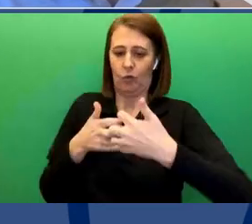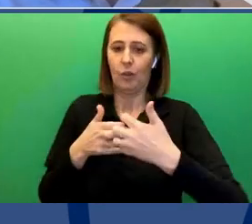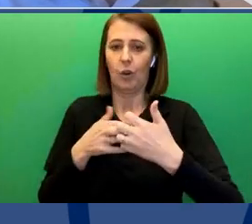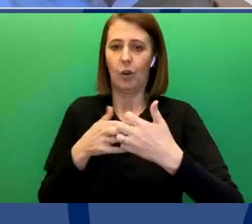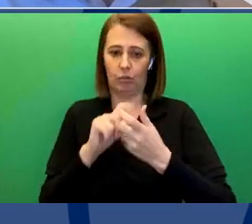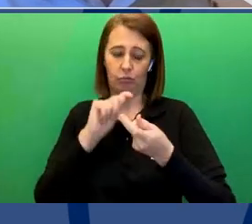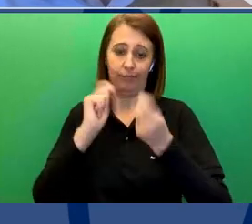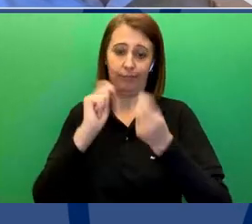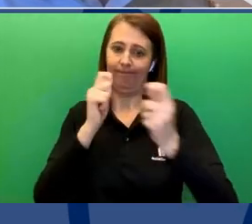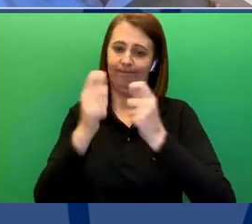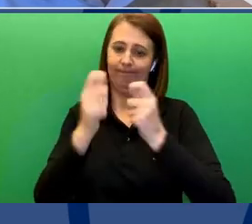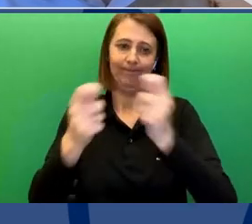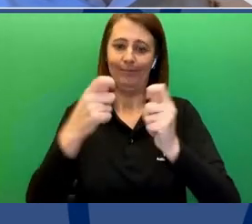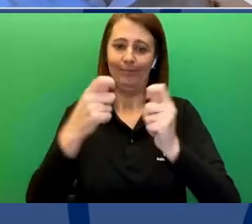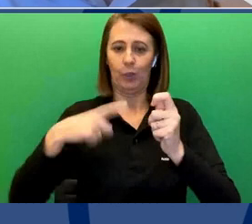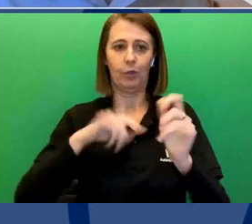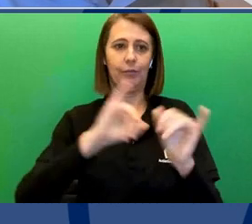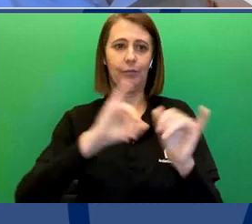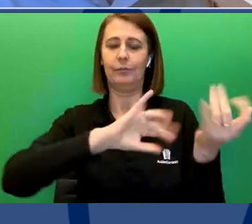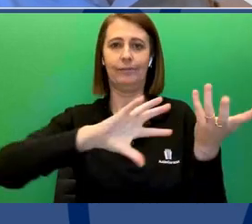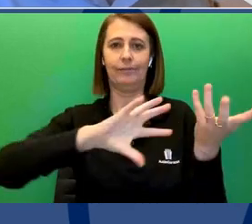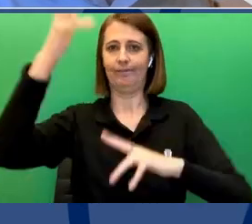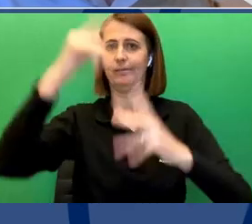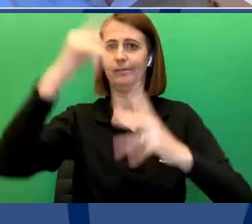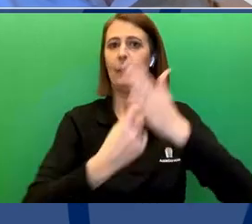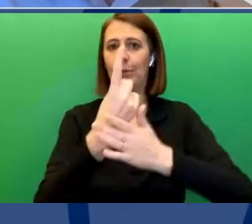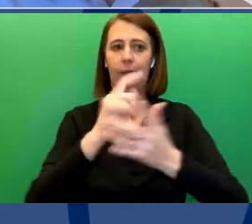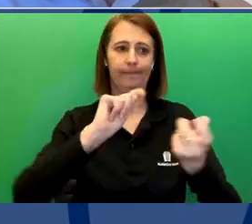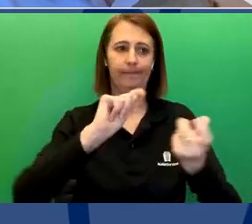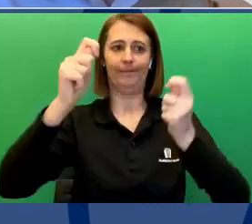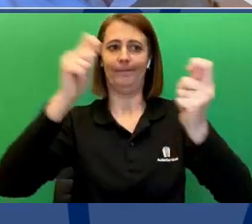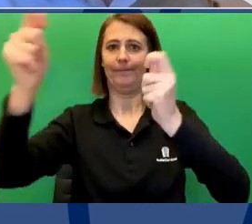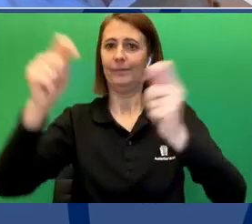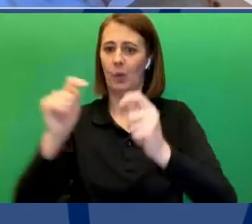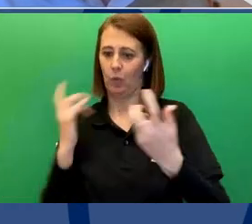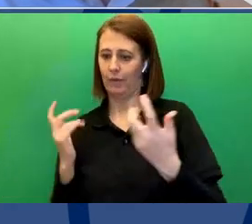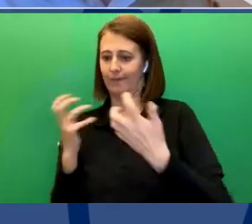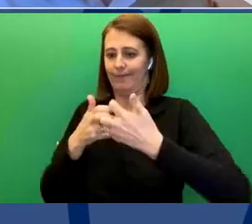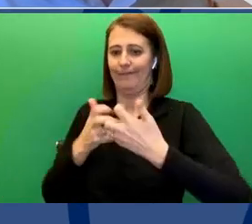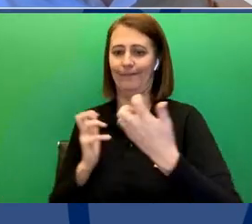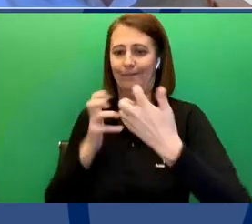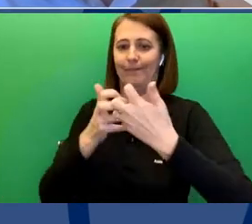nature of the crisis. So I think we have, more or less, a stable set of policies, at